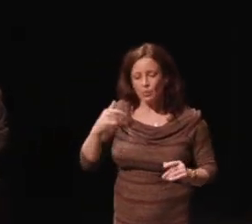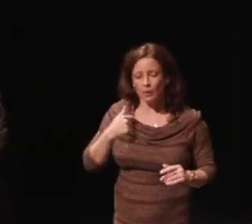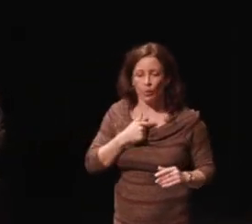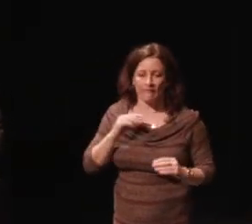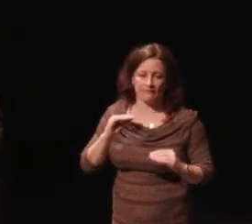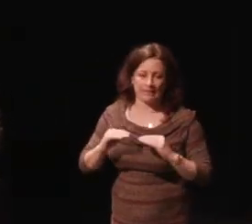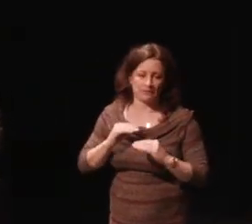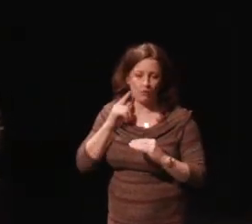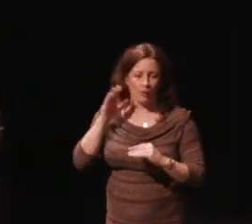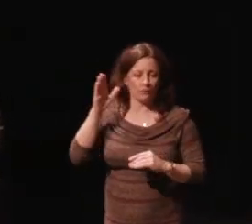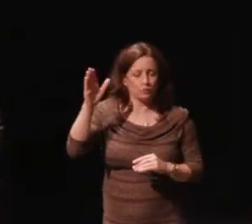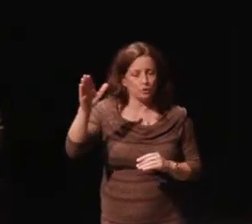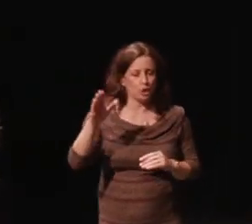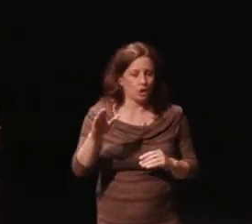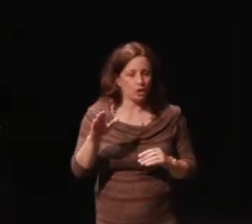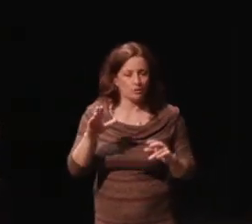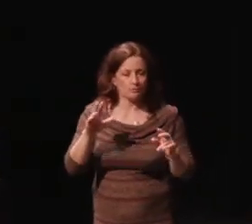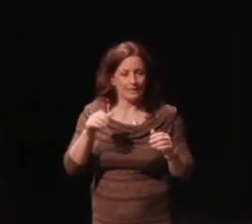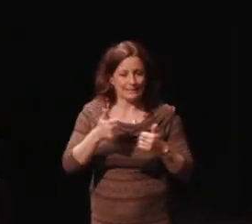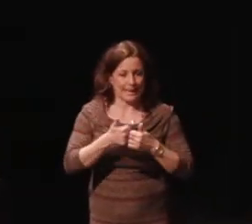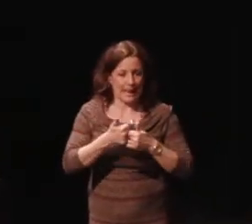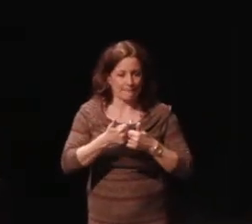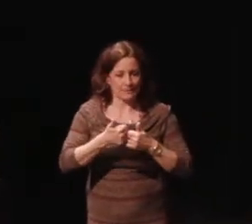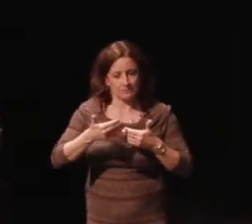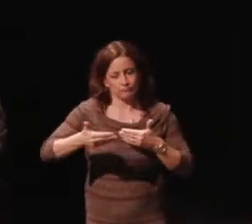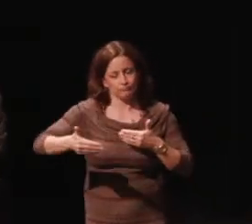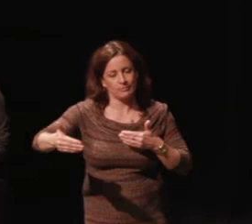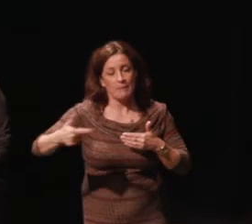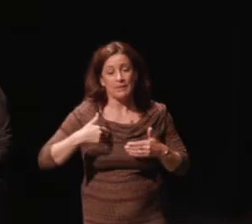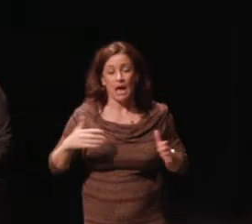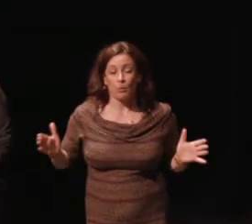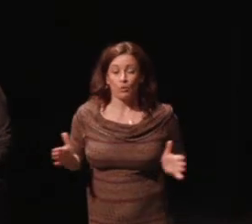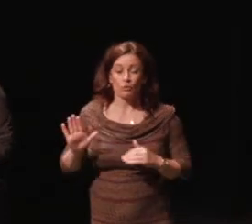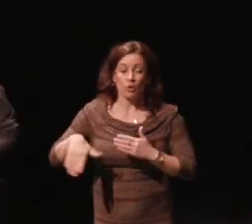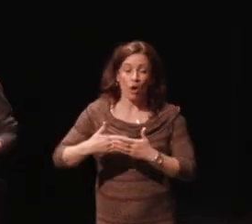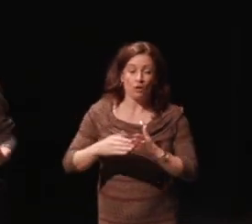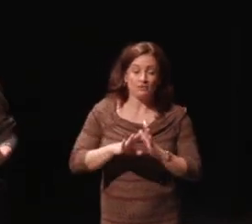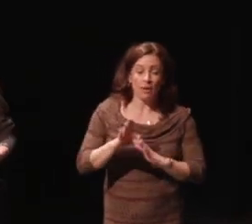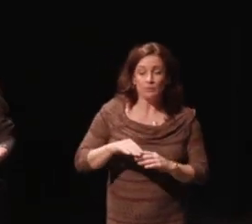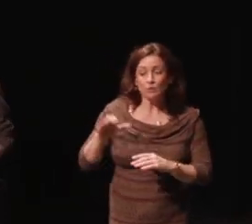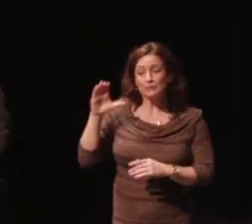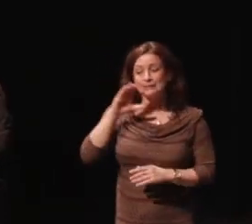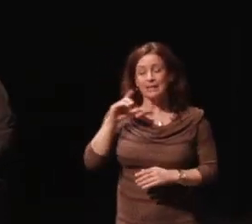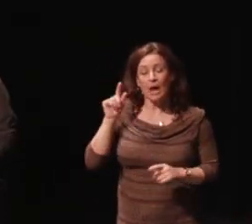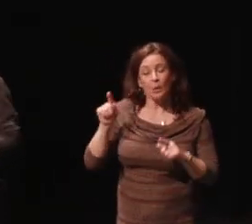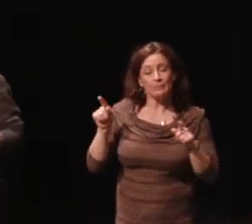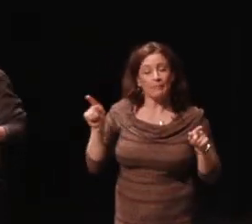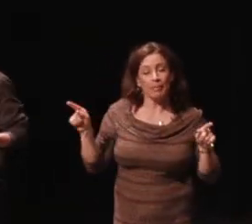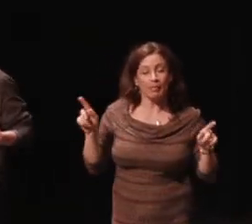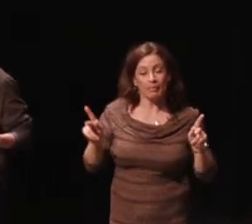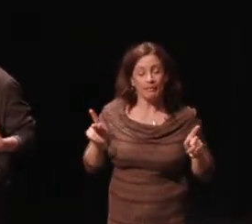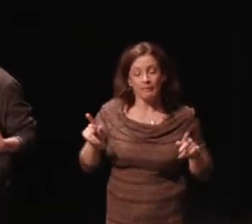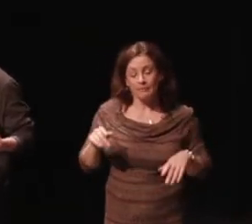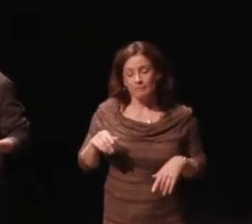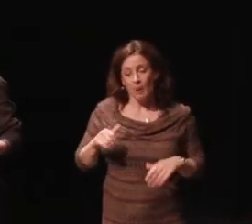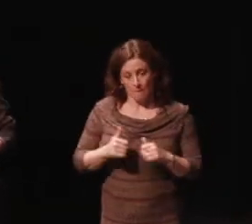but I would encourage all developers to seek out people, and most of them will say, when they say I didn't realize that that